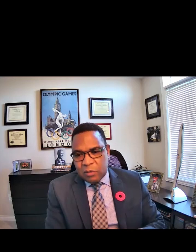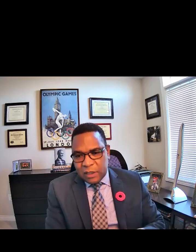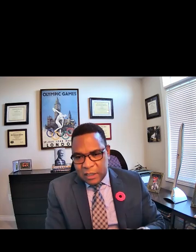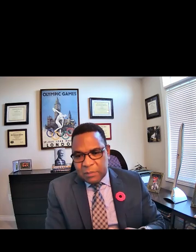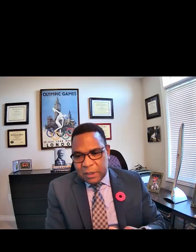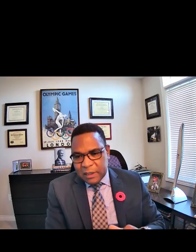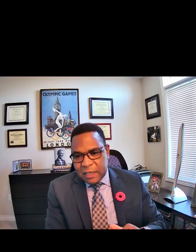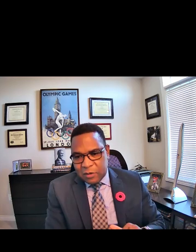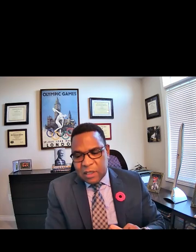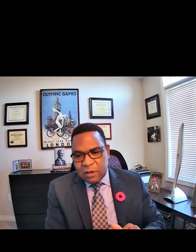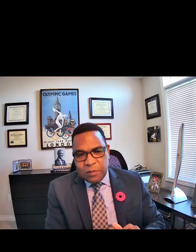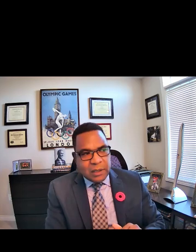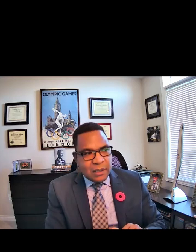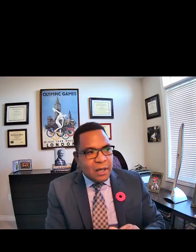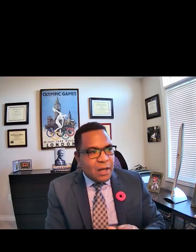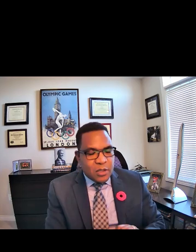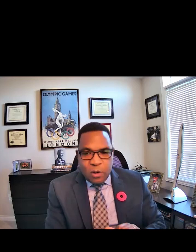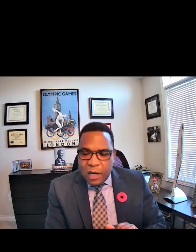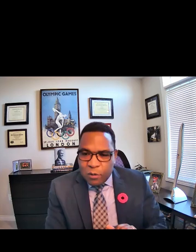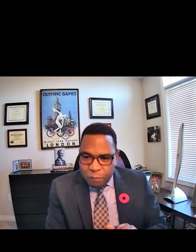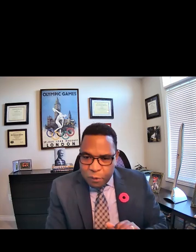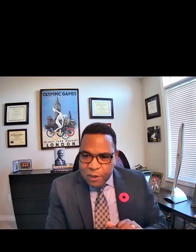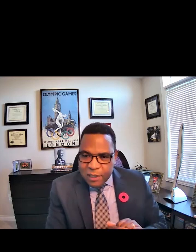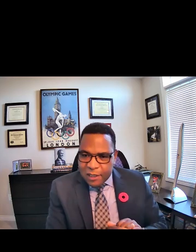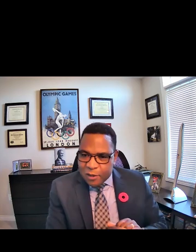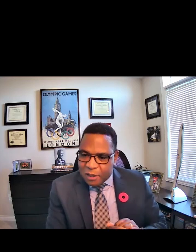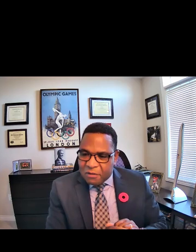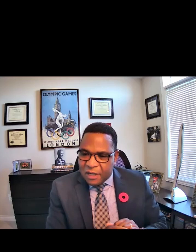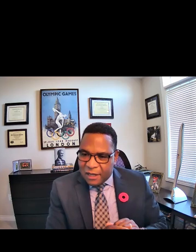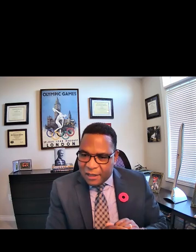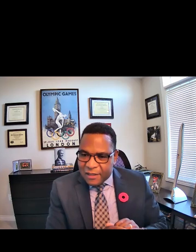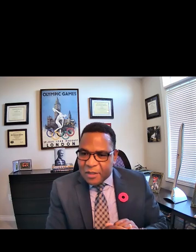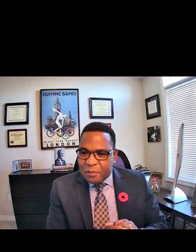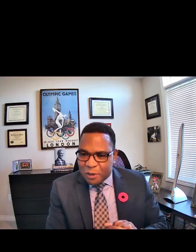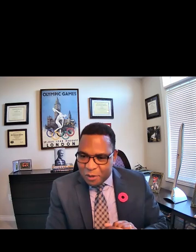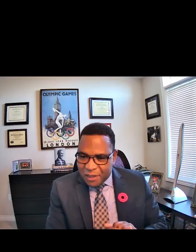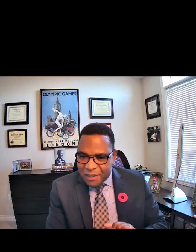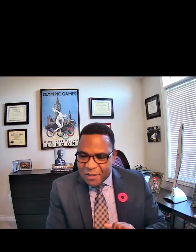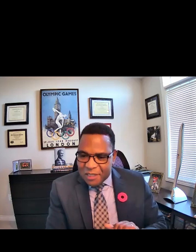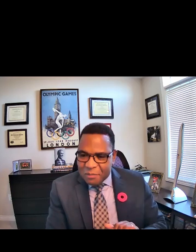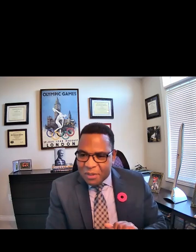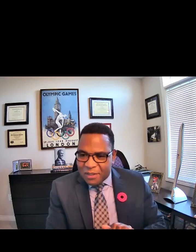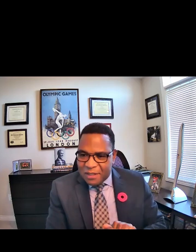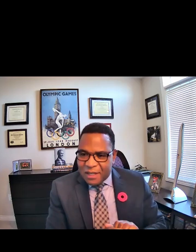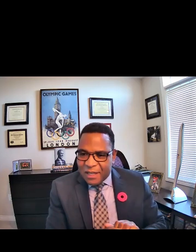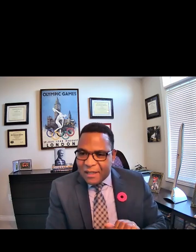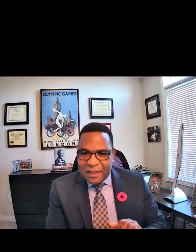here with disabilities across our community? So, I will pause here to give others opportunities to jump in.